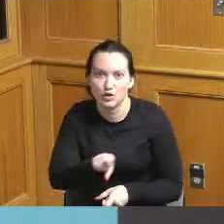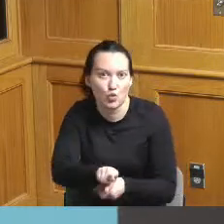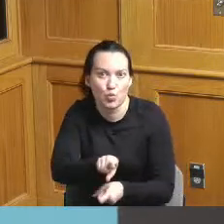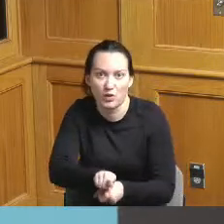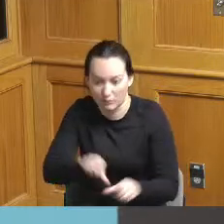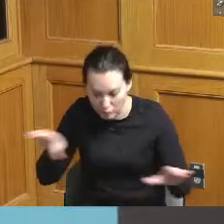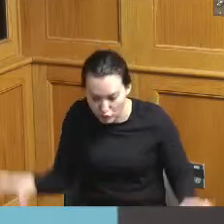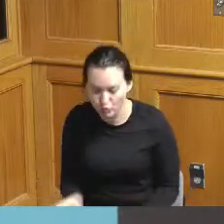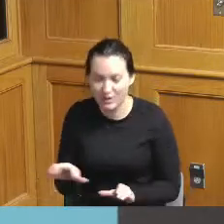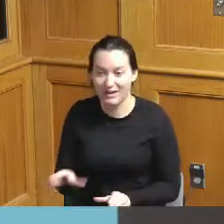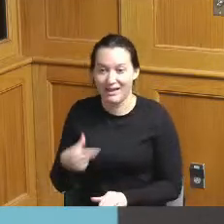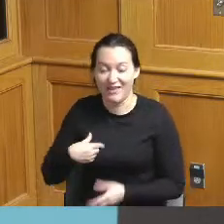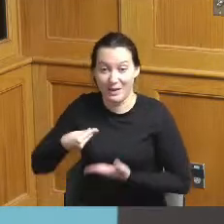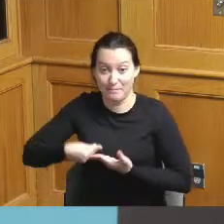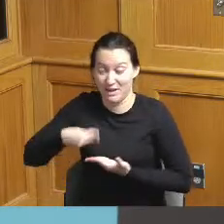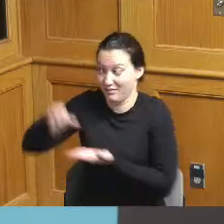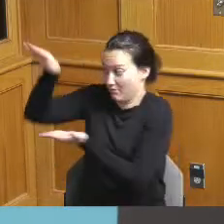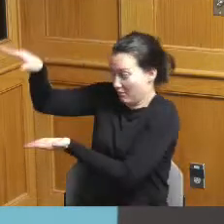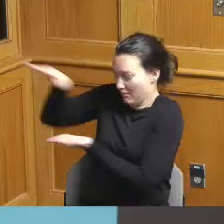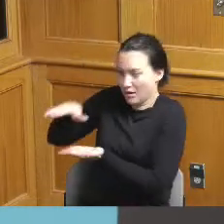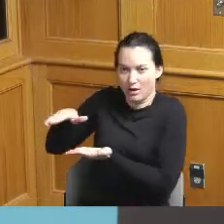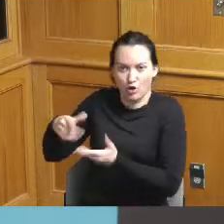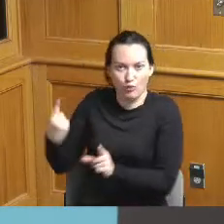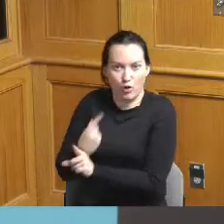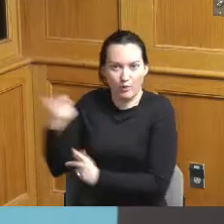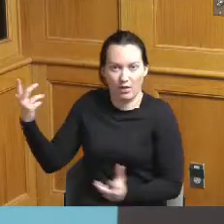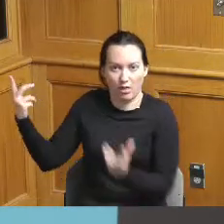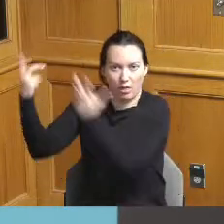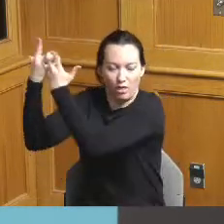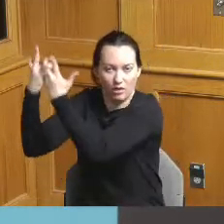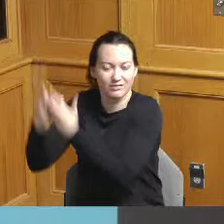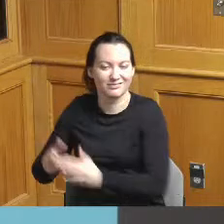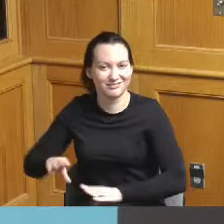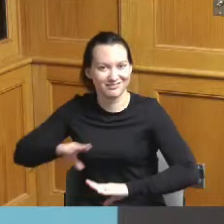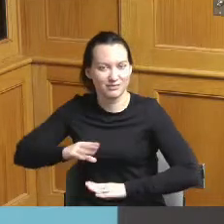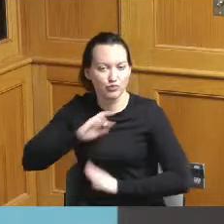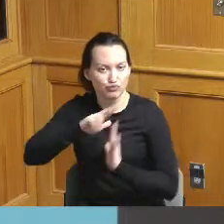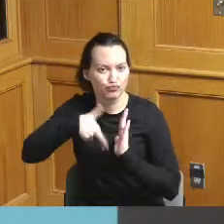so that we get the right amount of allocations so we can fulfill the the role of the work that